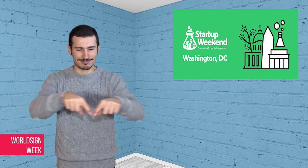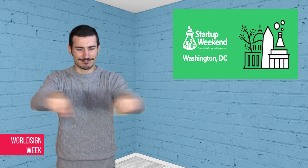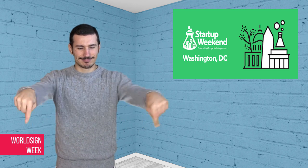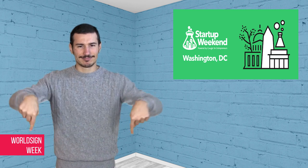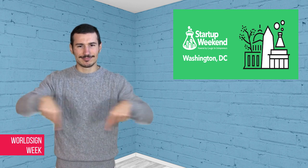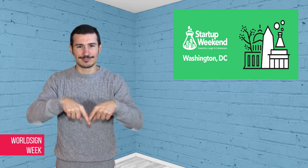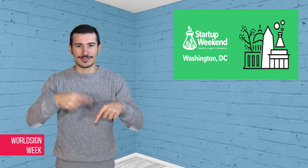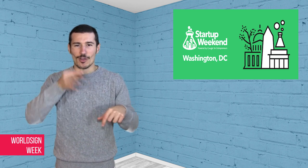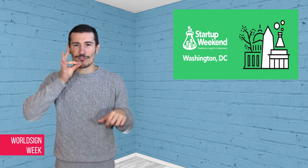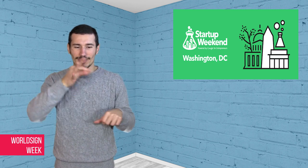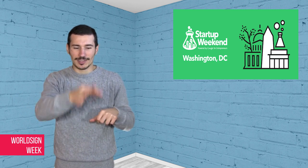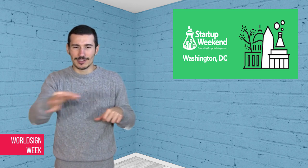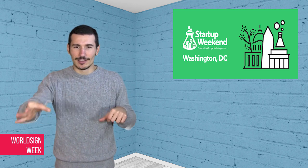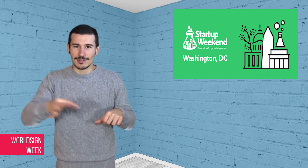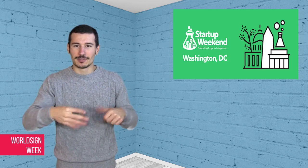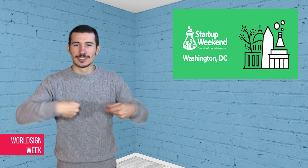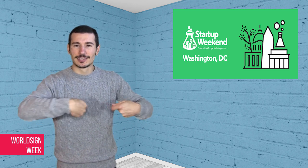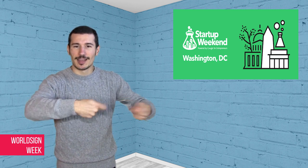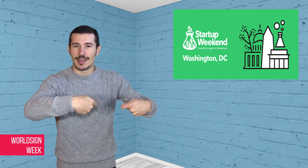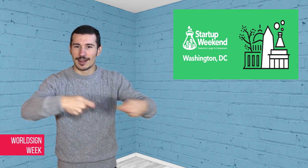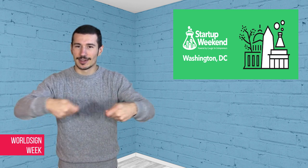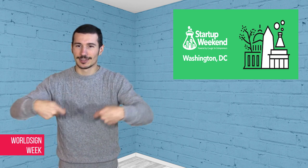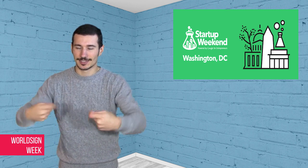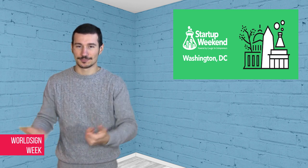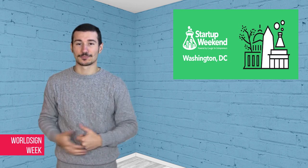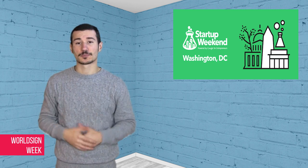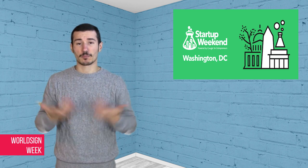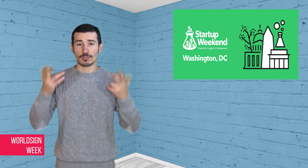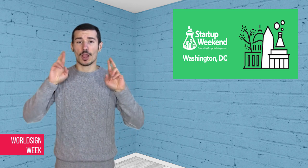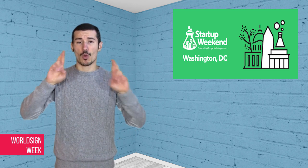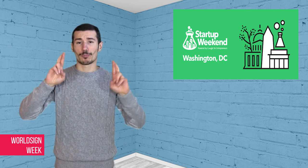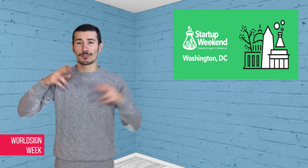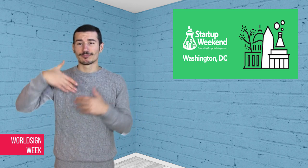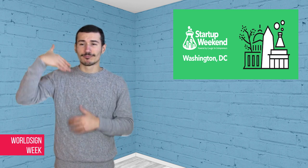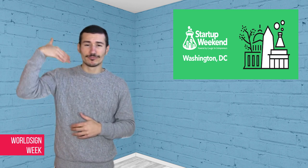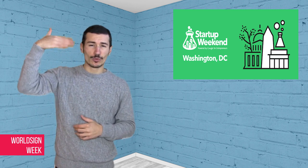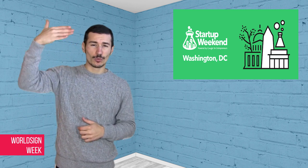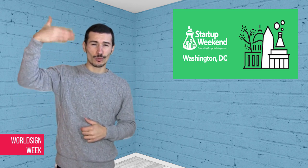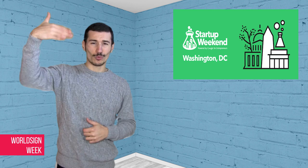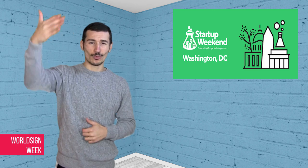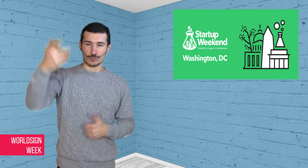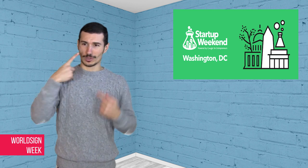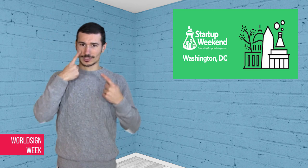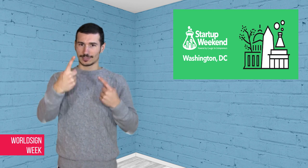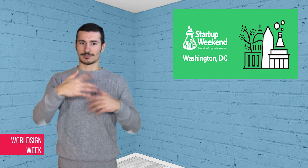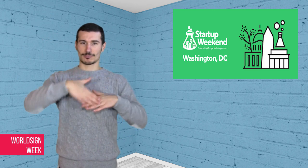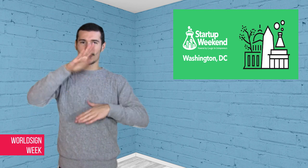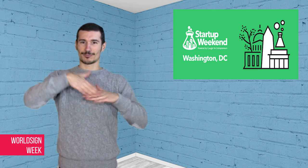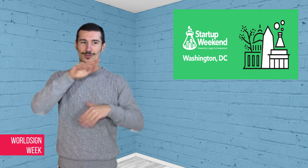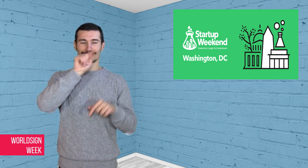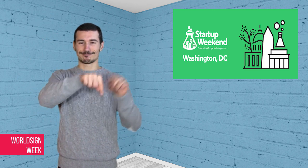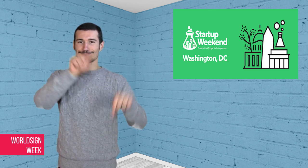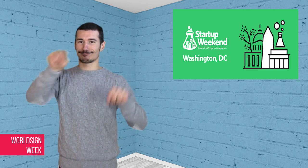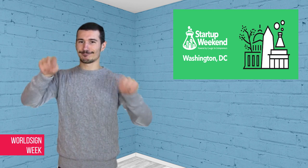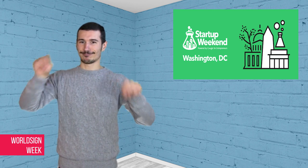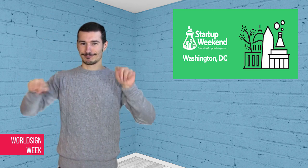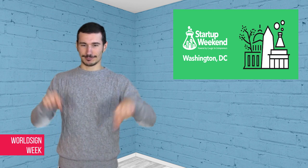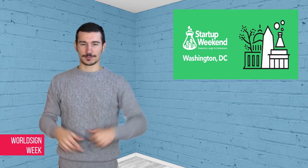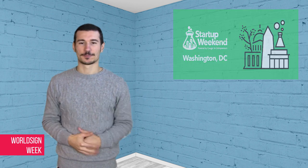Hopefully, we’ll see more of these in the future!